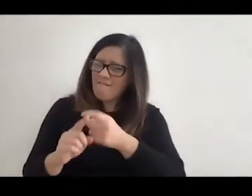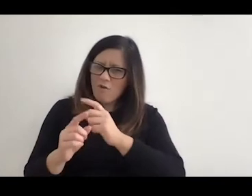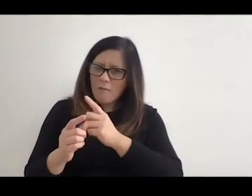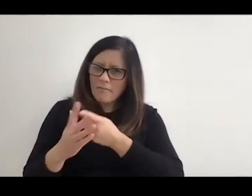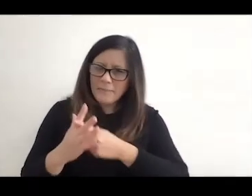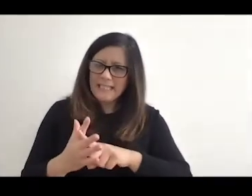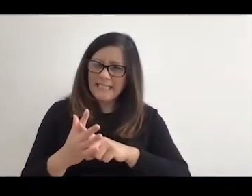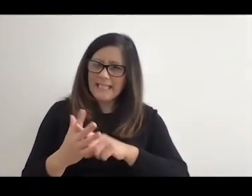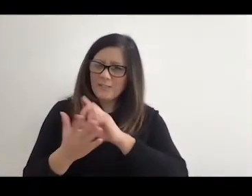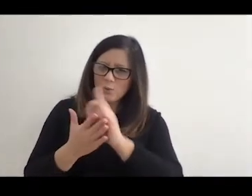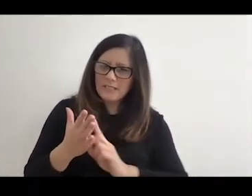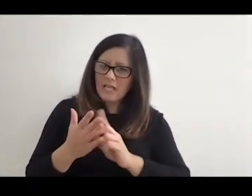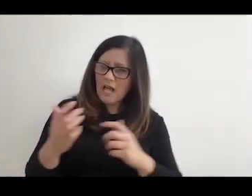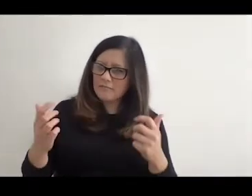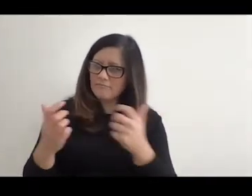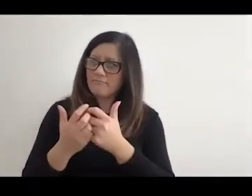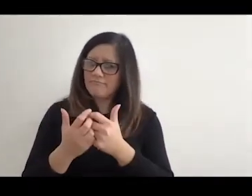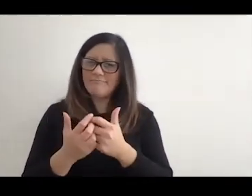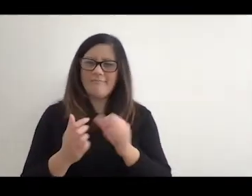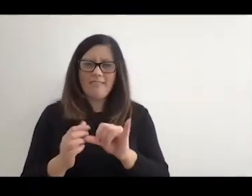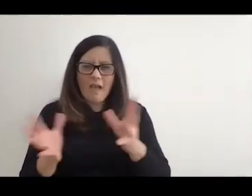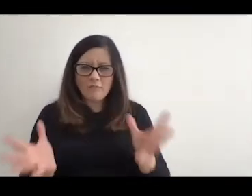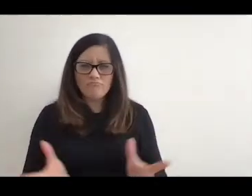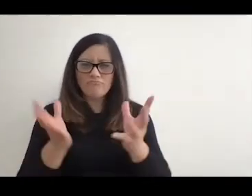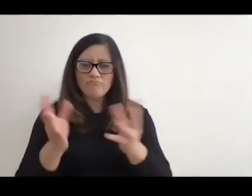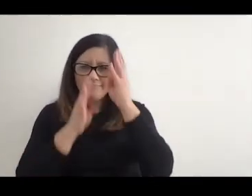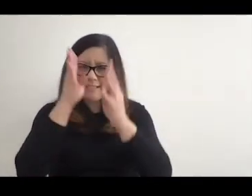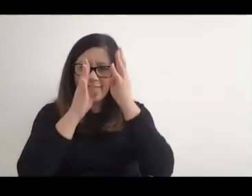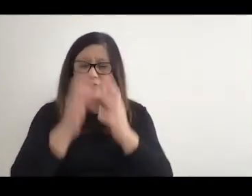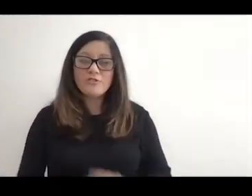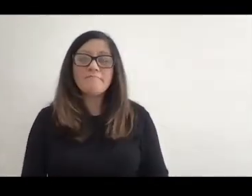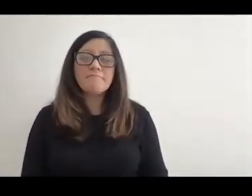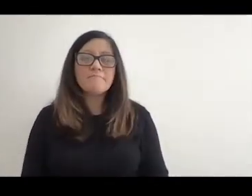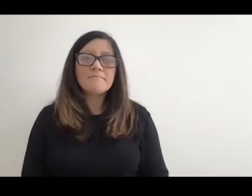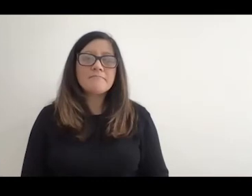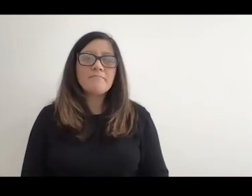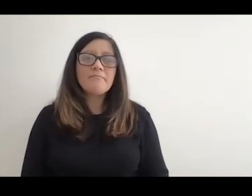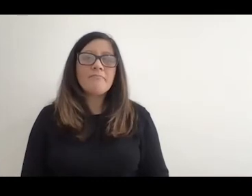Does drive that innovation? Here are some of the common myths